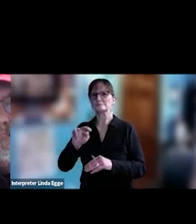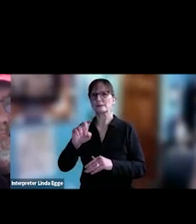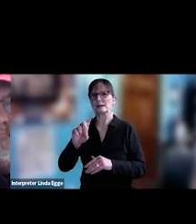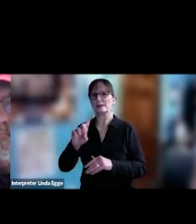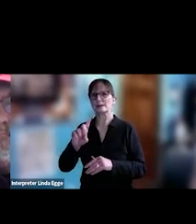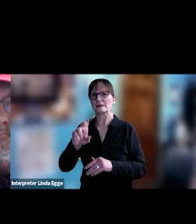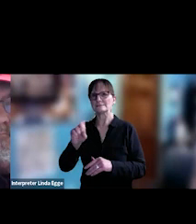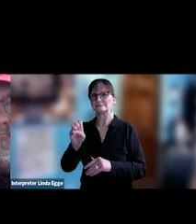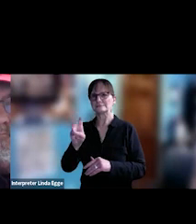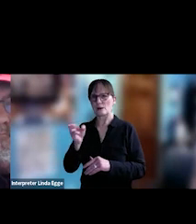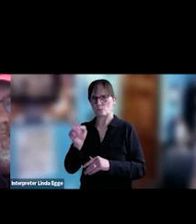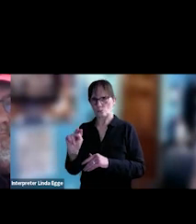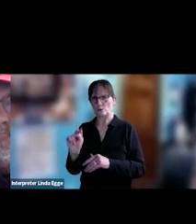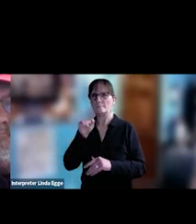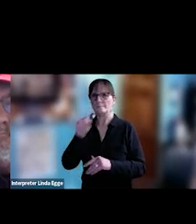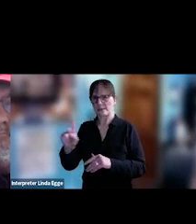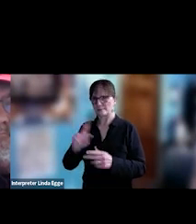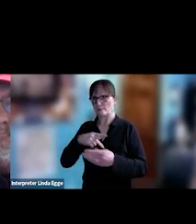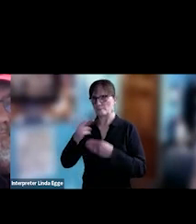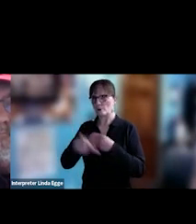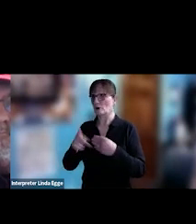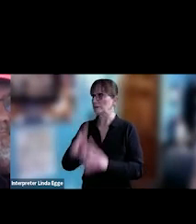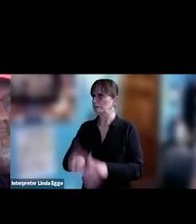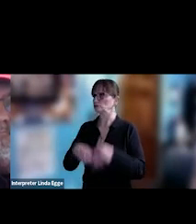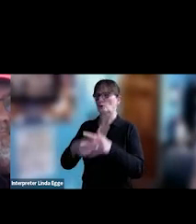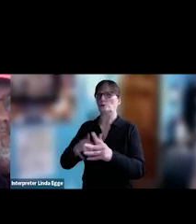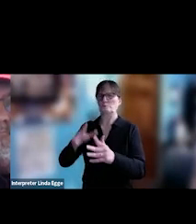that historically started way back in the '90s,